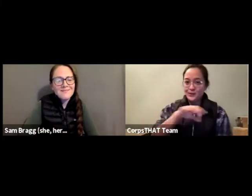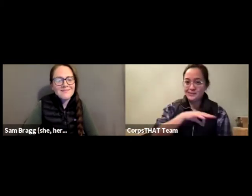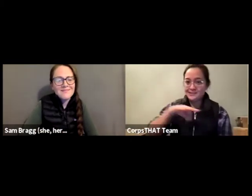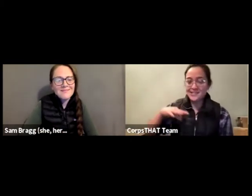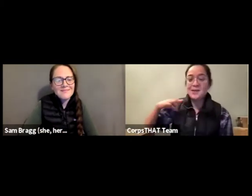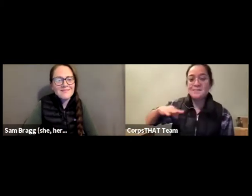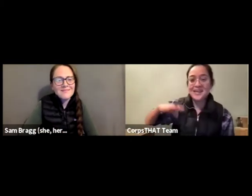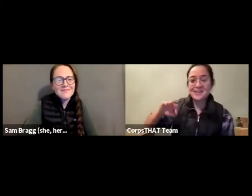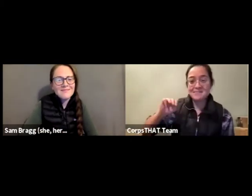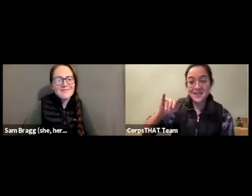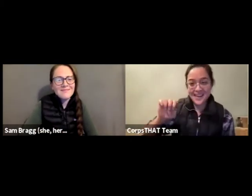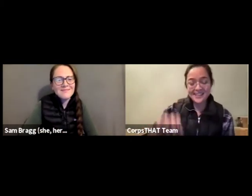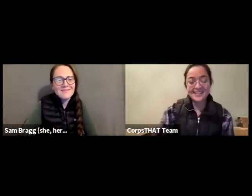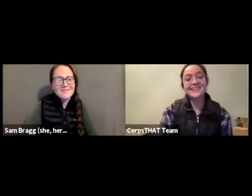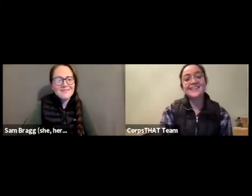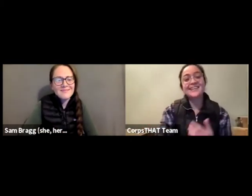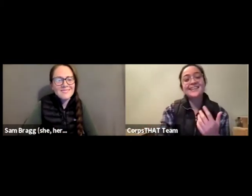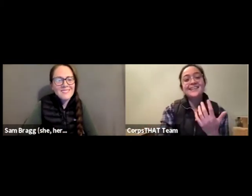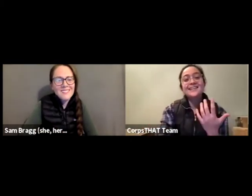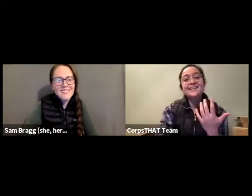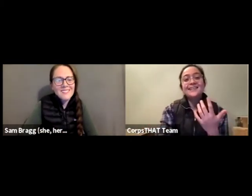Maine. I'm always confused which side of the chest it's on Maine.